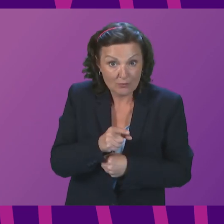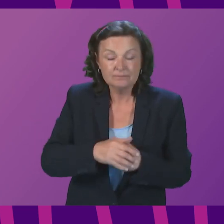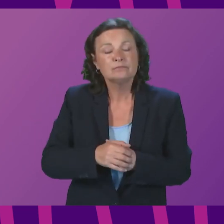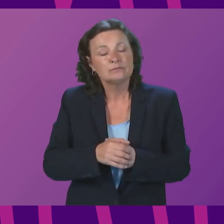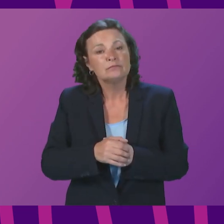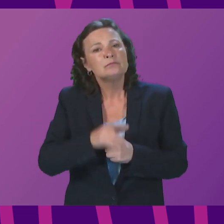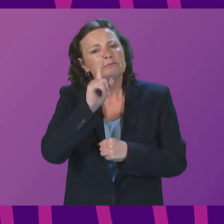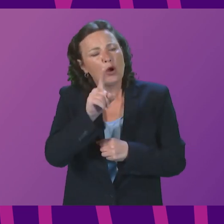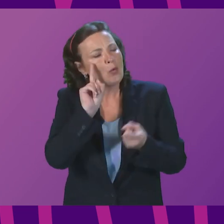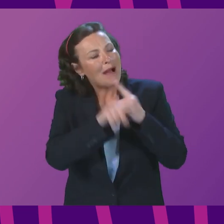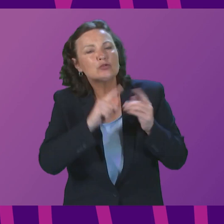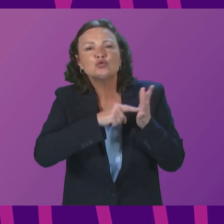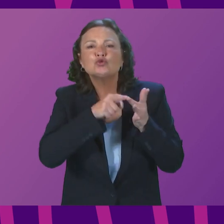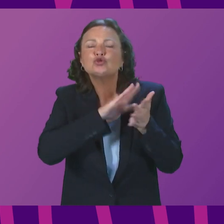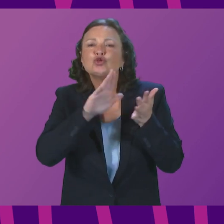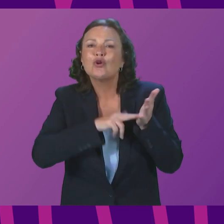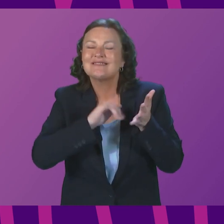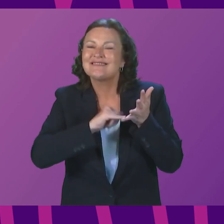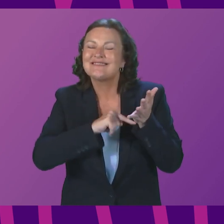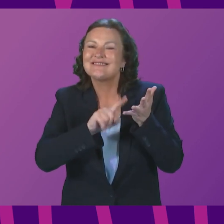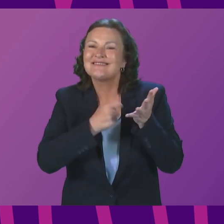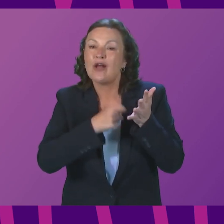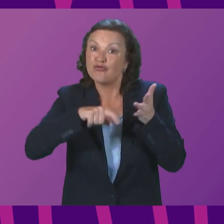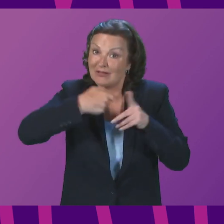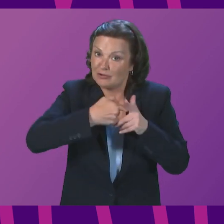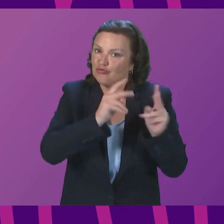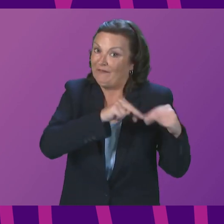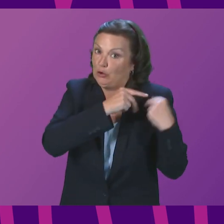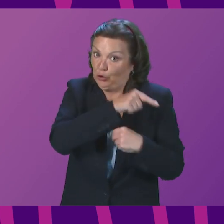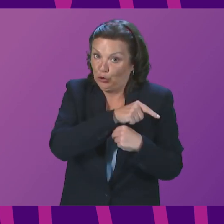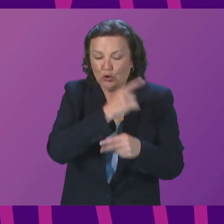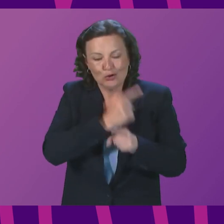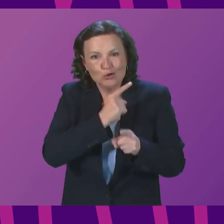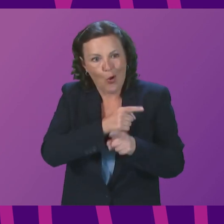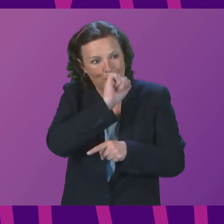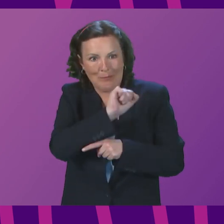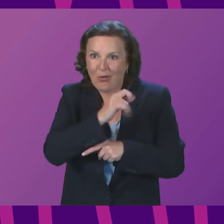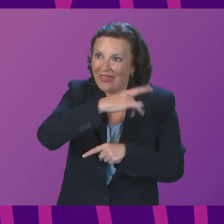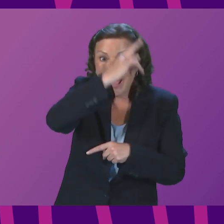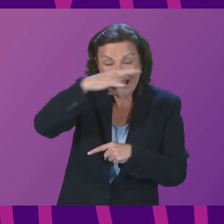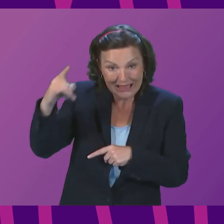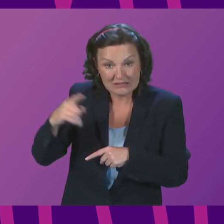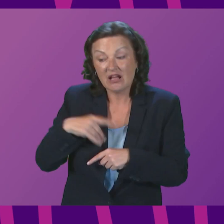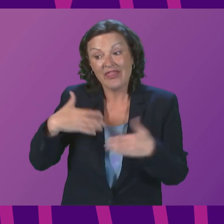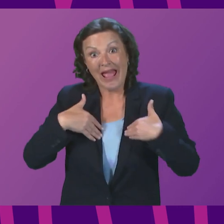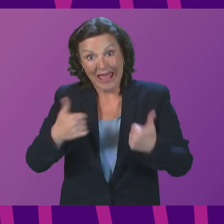On the specific question that was asked about John Sturrock’s review of cultural issues in NHS Highland, the Cabinet Secretary for Health and Social Care asked all health boards